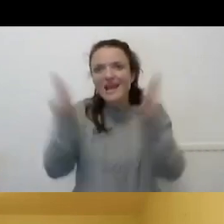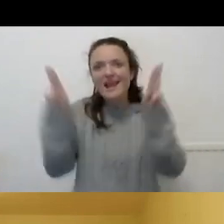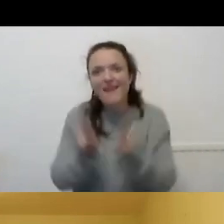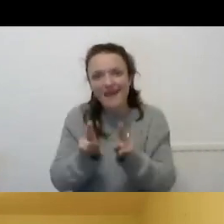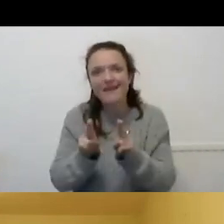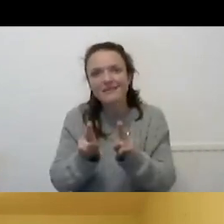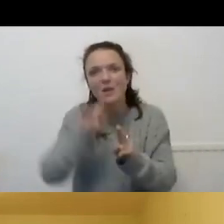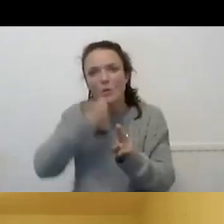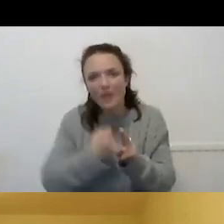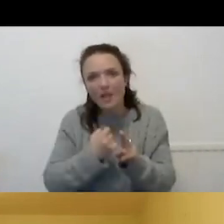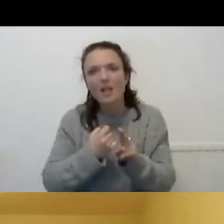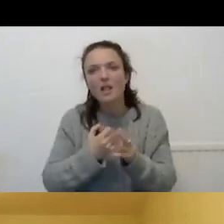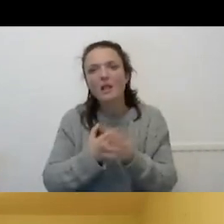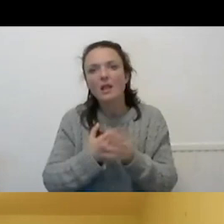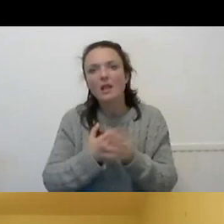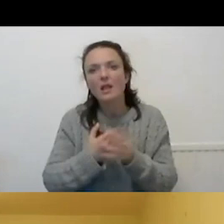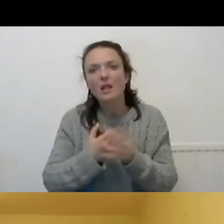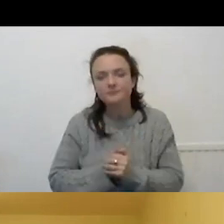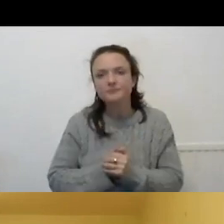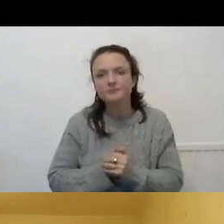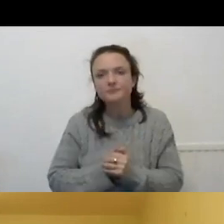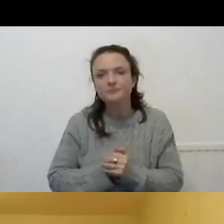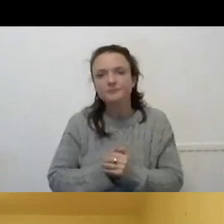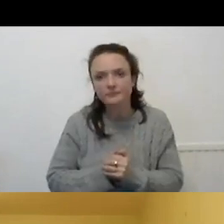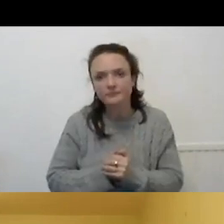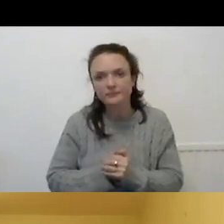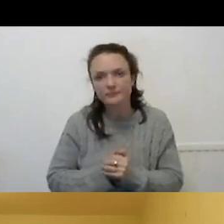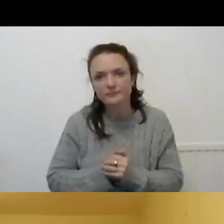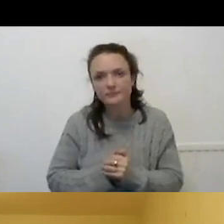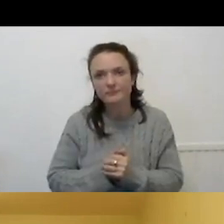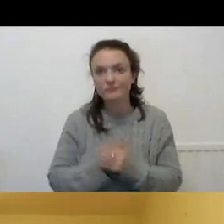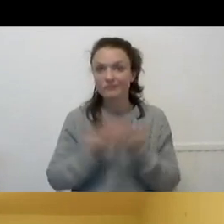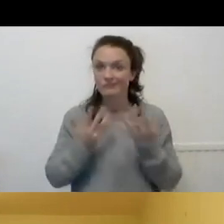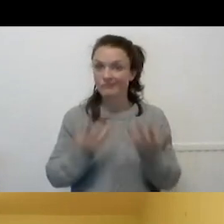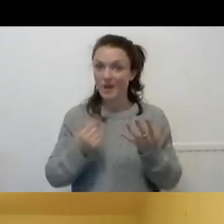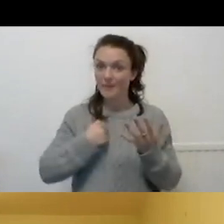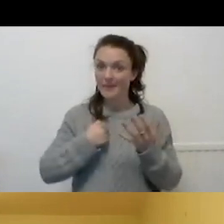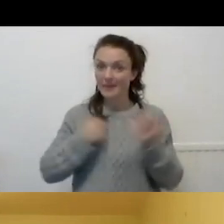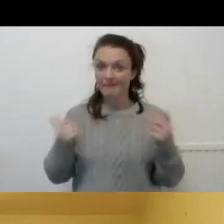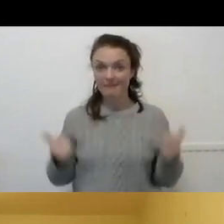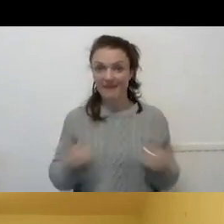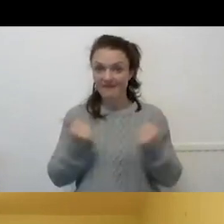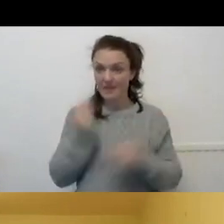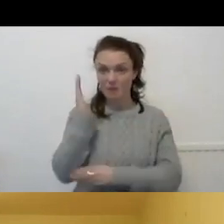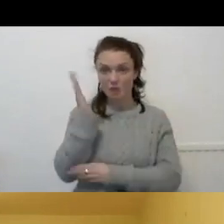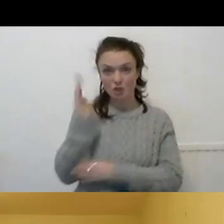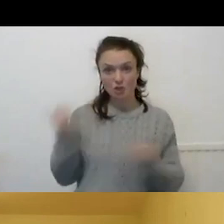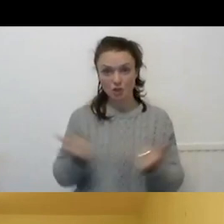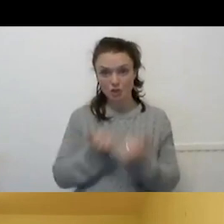modified. So I'm going to finish there but I just really want to kind of leave with a message that